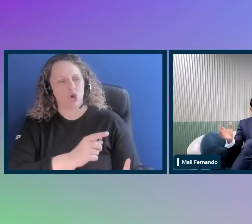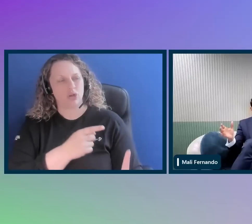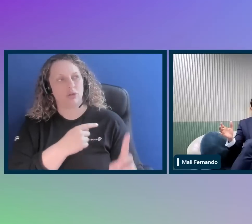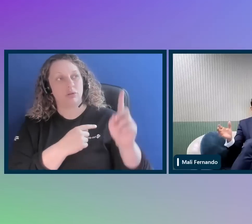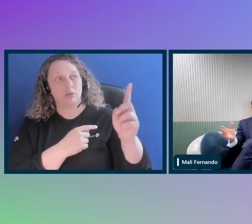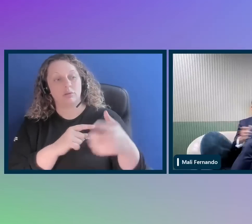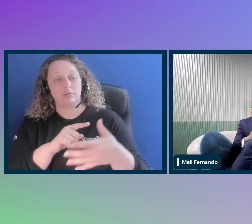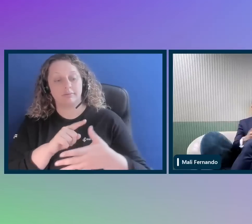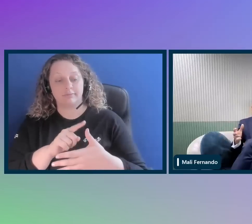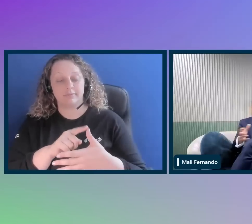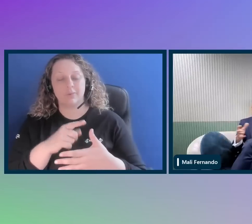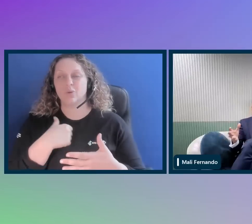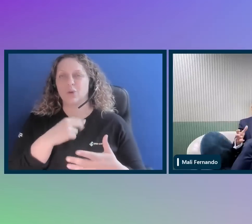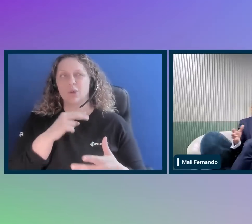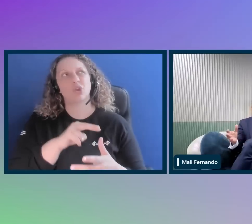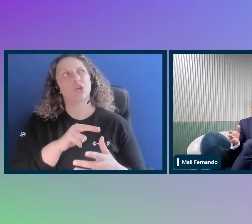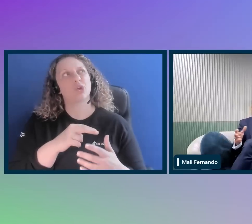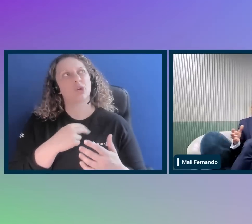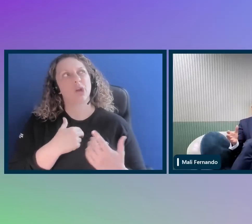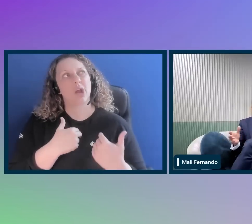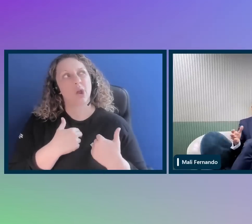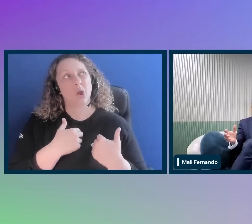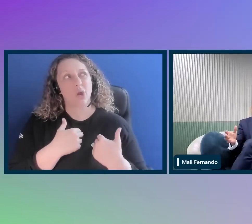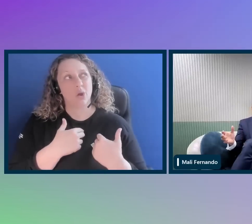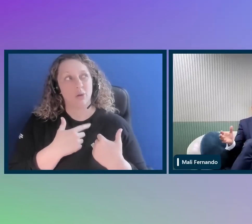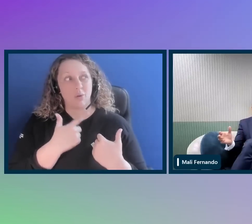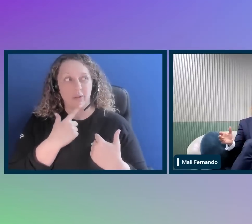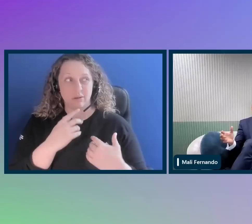How are we comparing against our direct competitors?